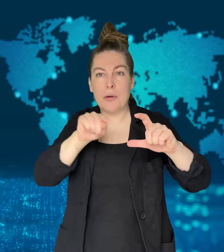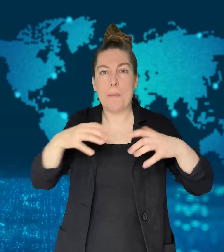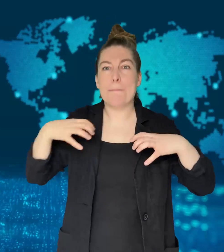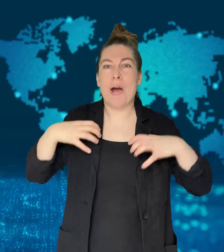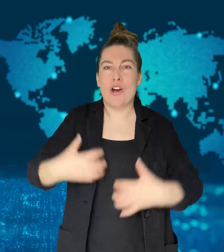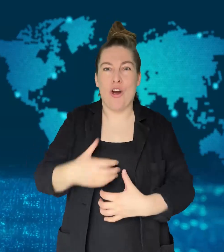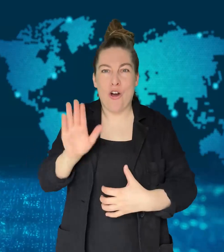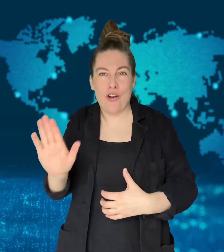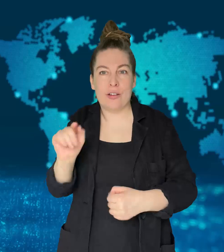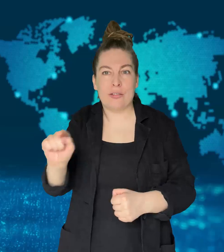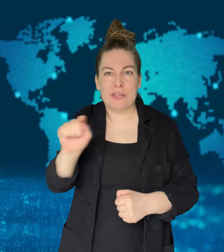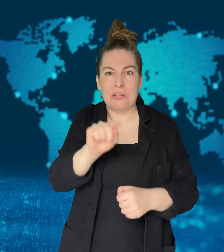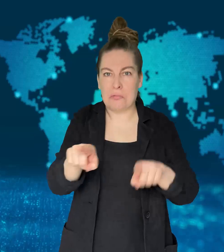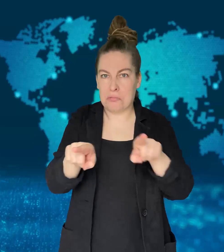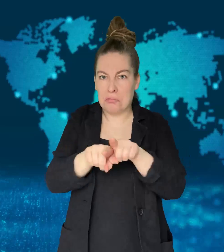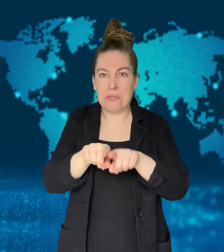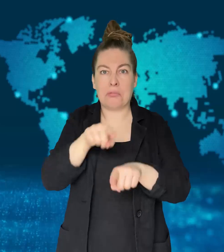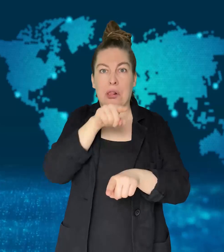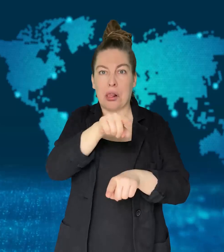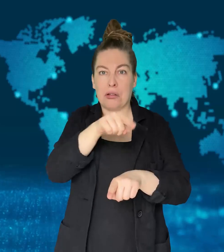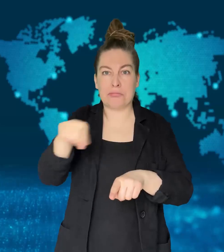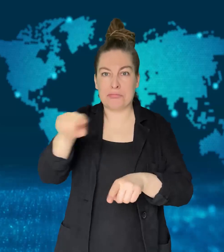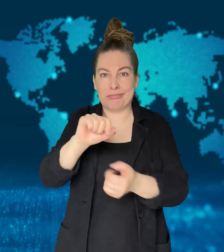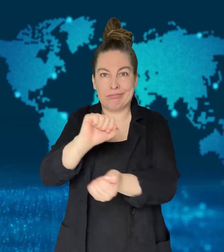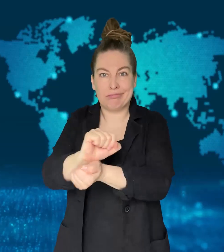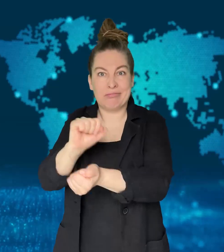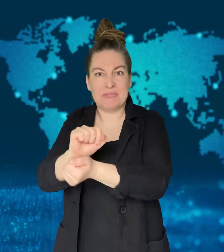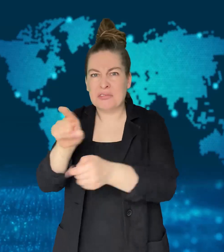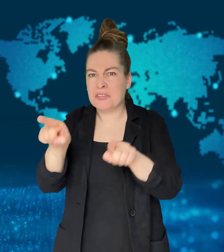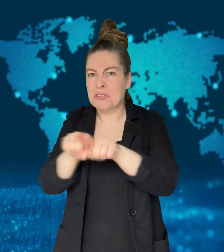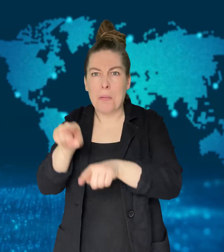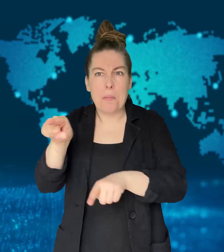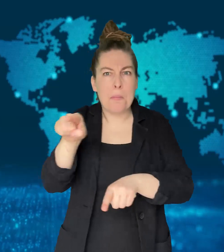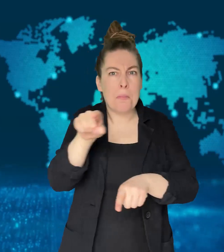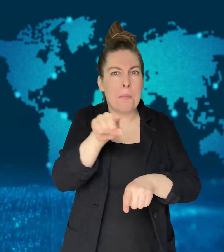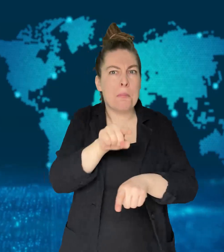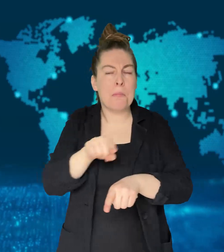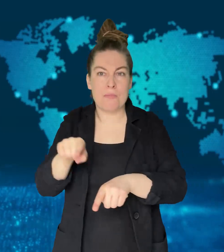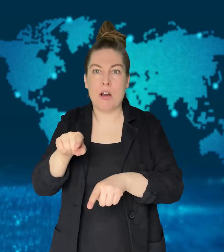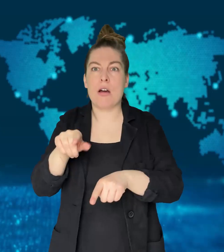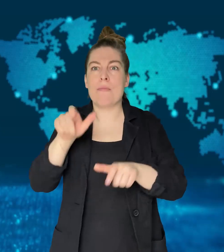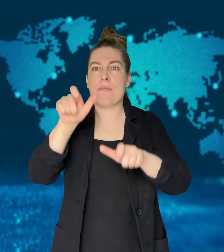similar crimes and arrested.